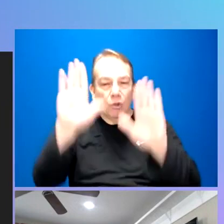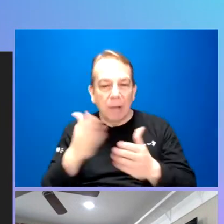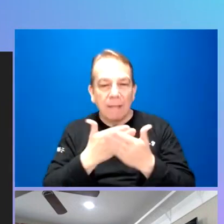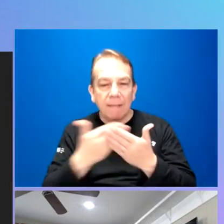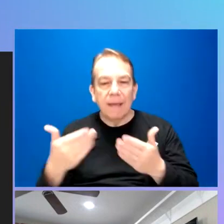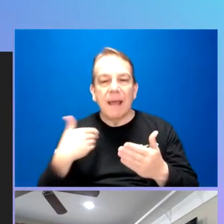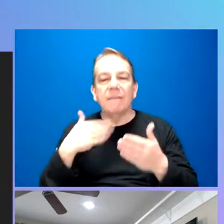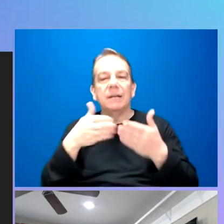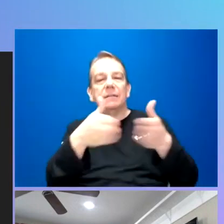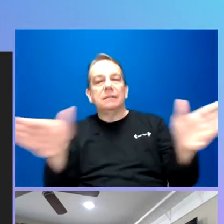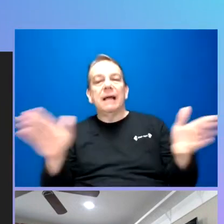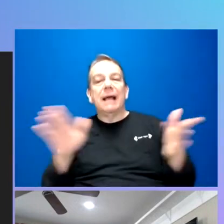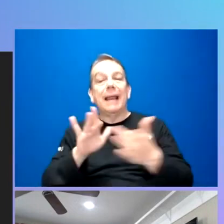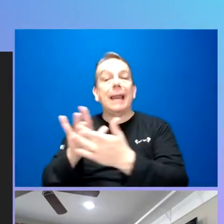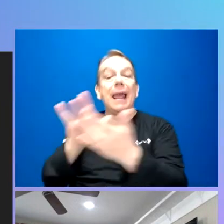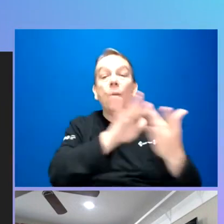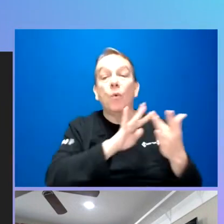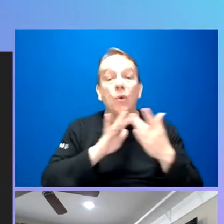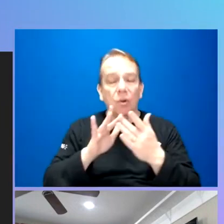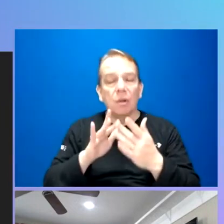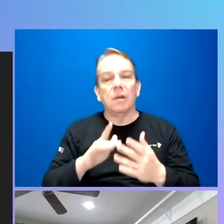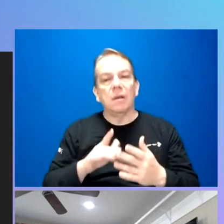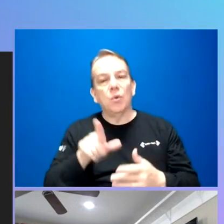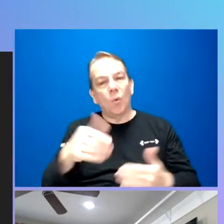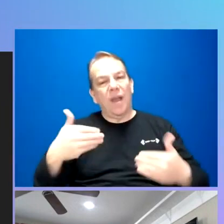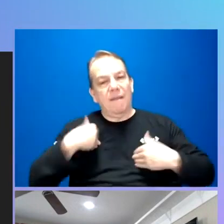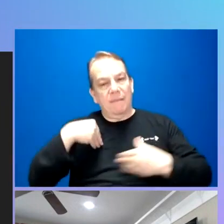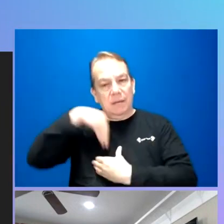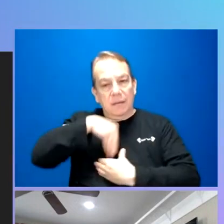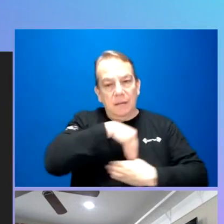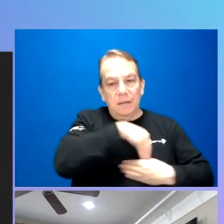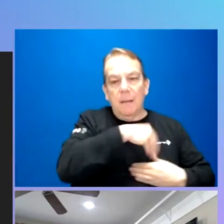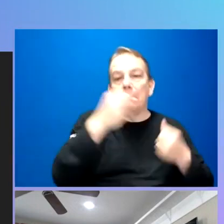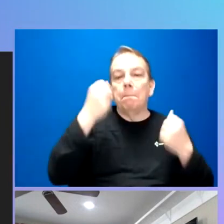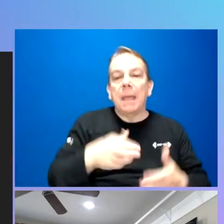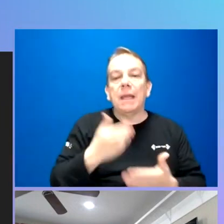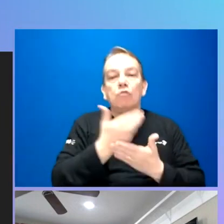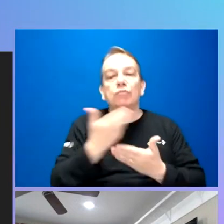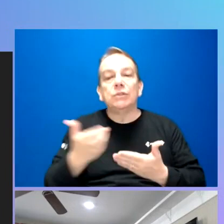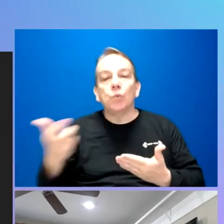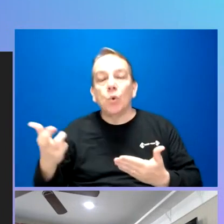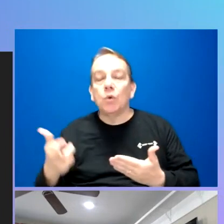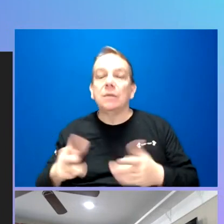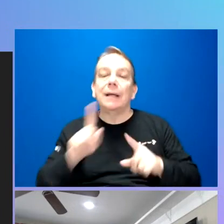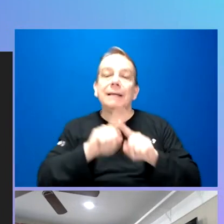broad network is you bring a lot of resources. You bring in people with different backgrounds that have helped you